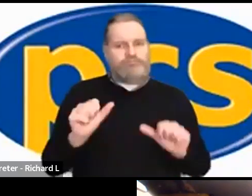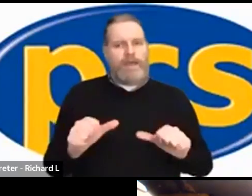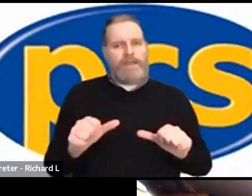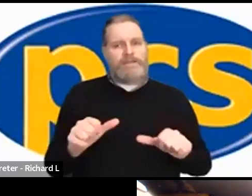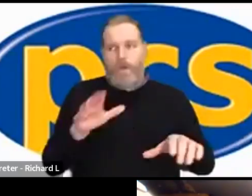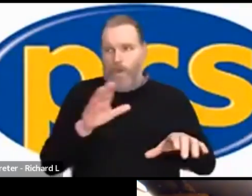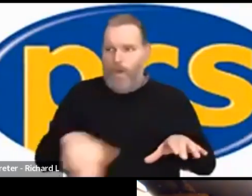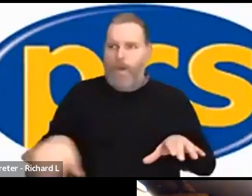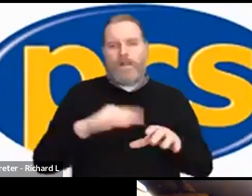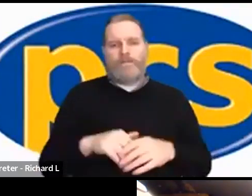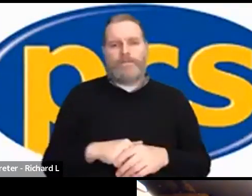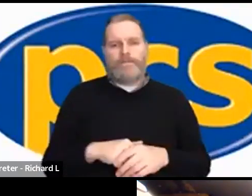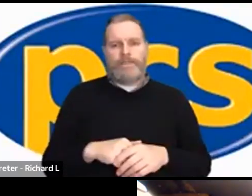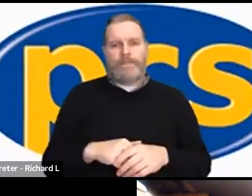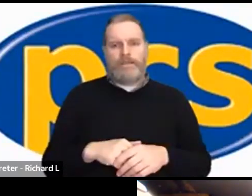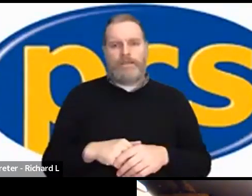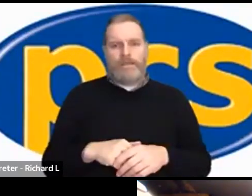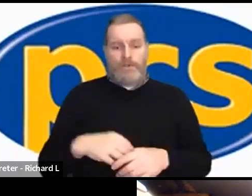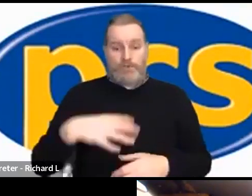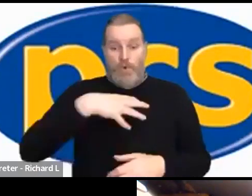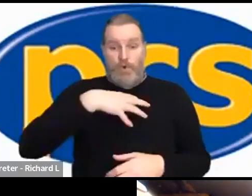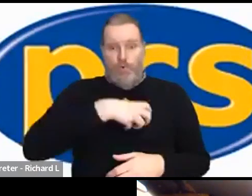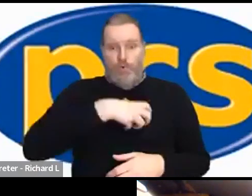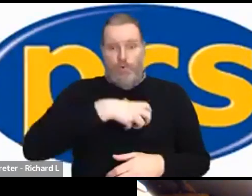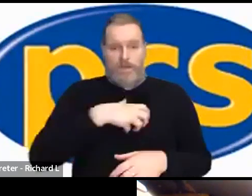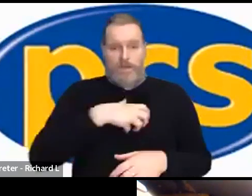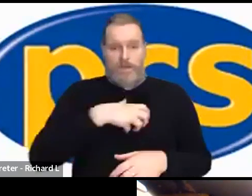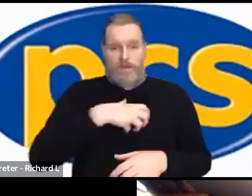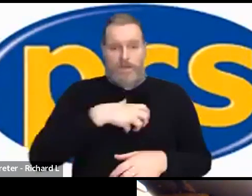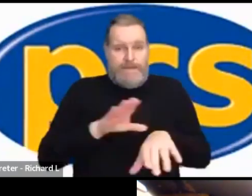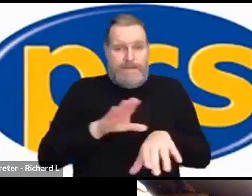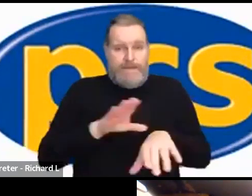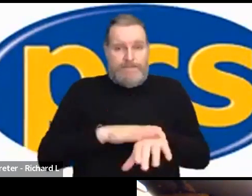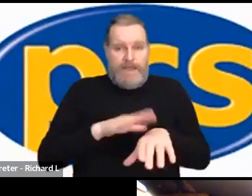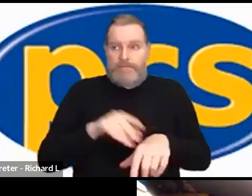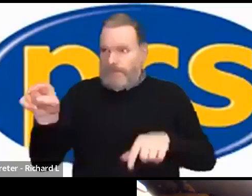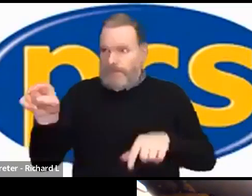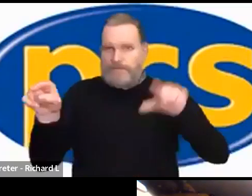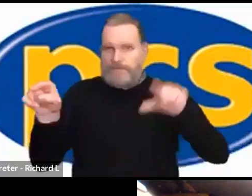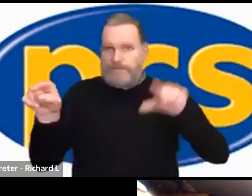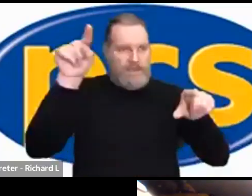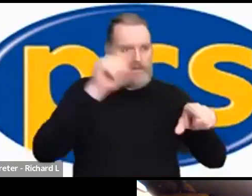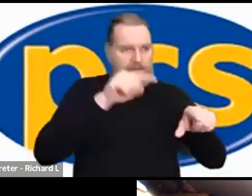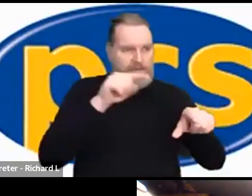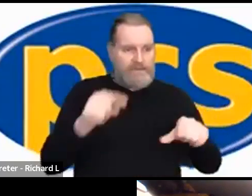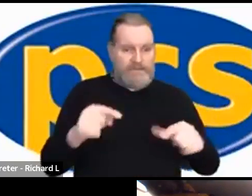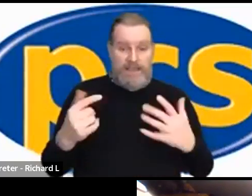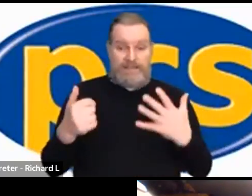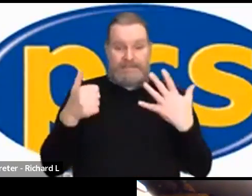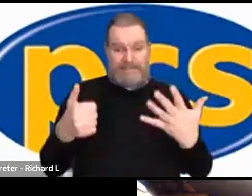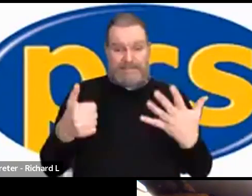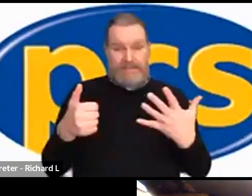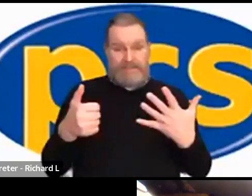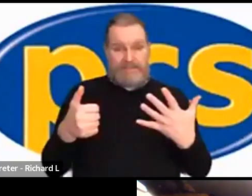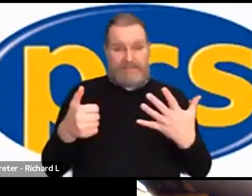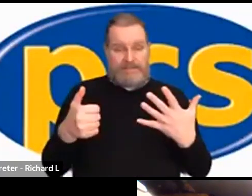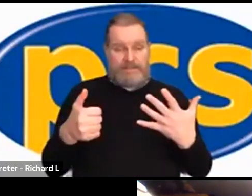of inflation. So the idea of unions coming out together together gives it together gives it more of it. On together gives it more of it. On that